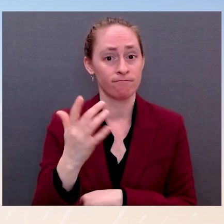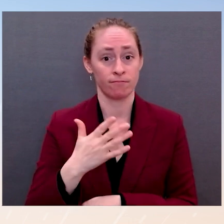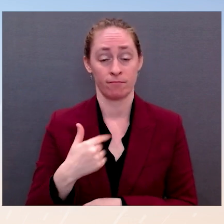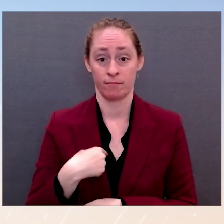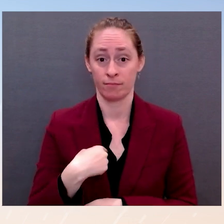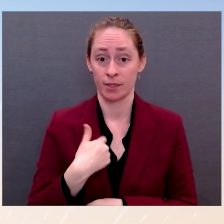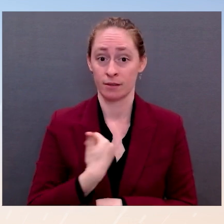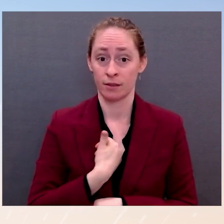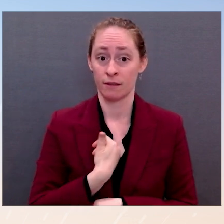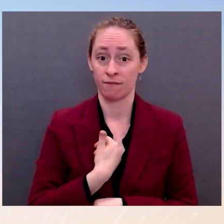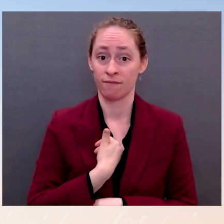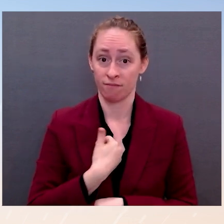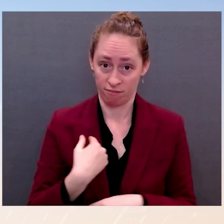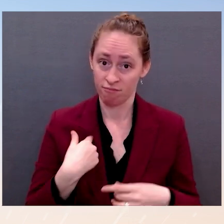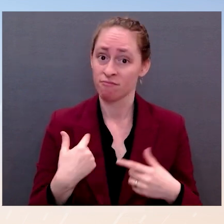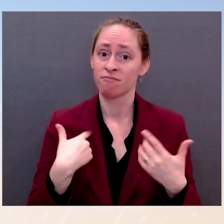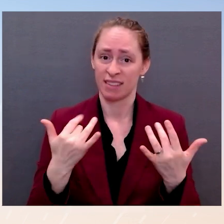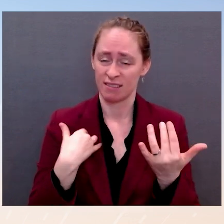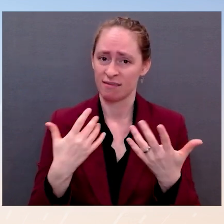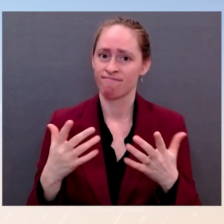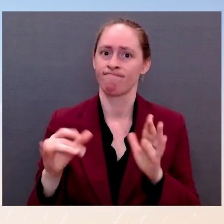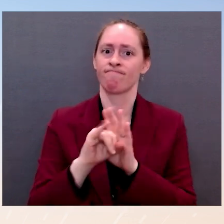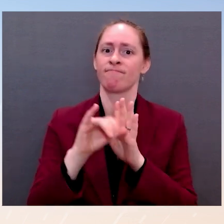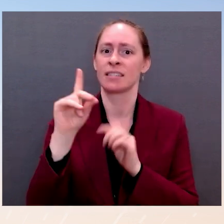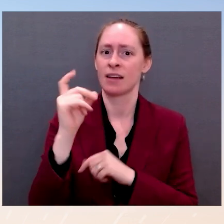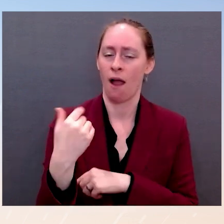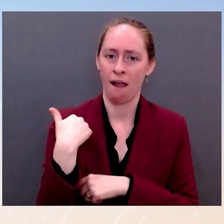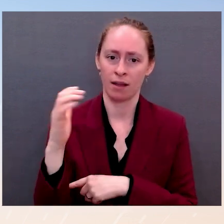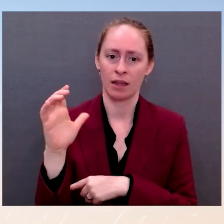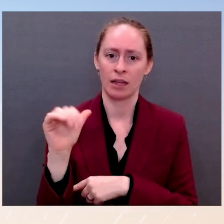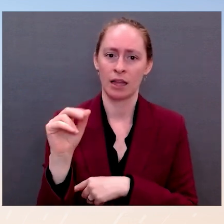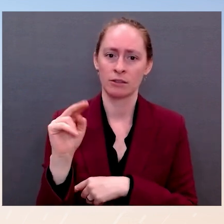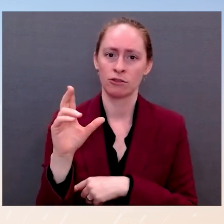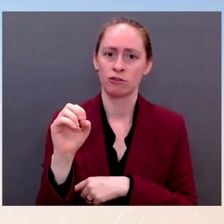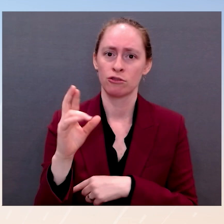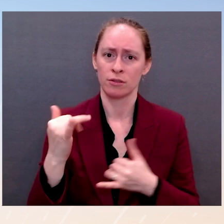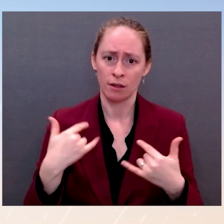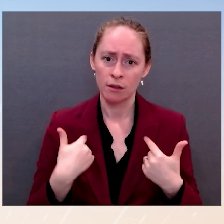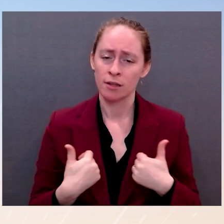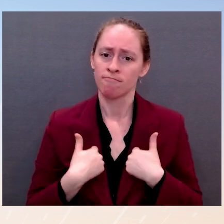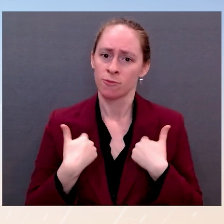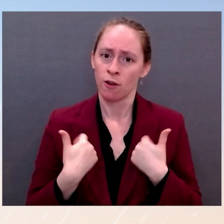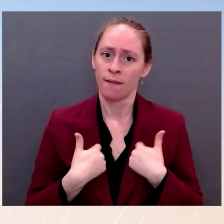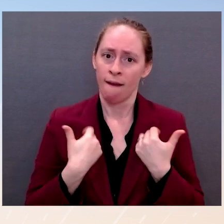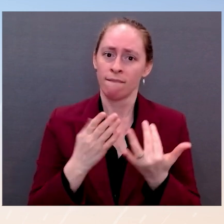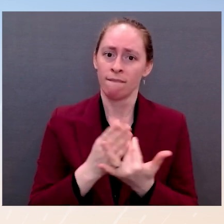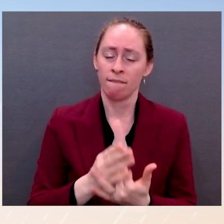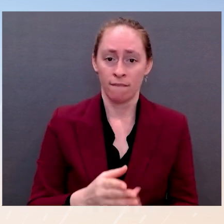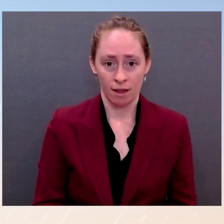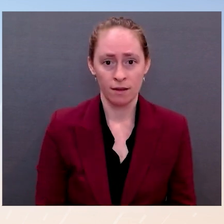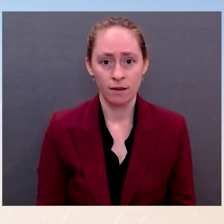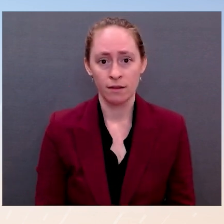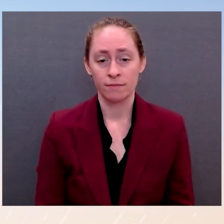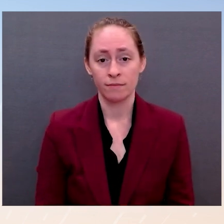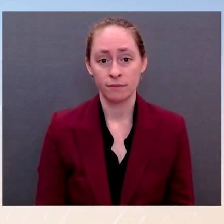I'm a cancer survivor. Full stop. Unfortunately, there are far too many people, especially in communities of color,